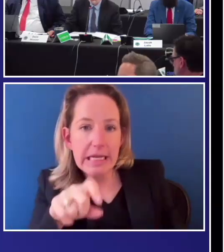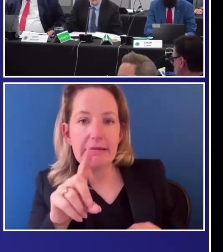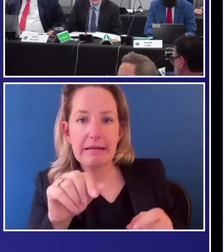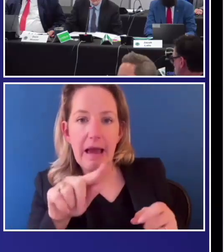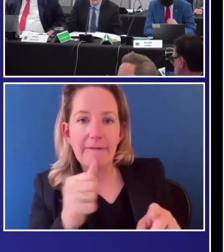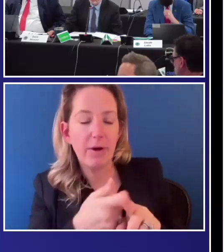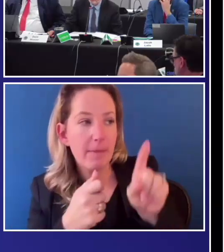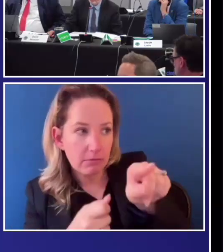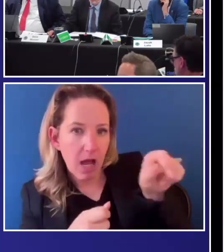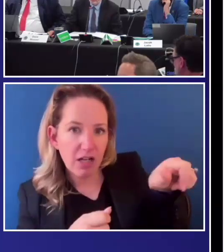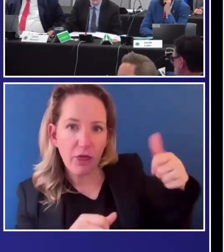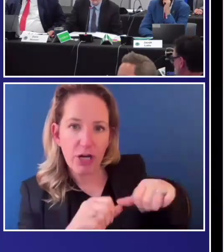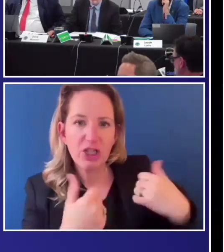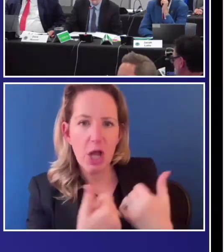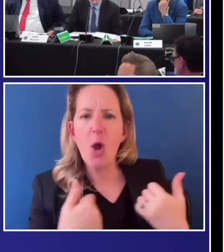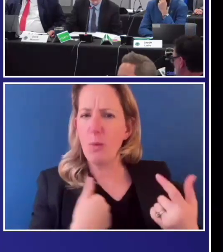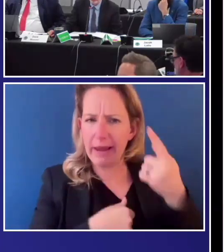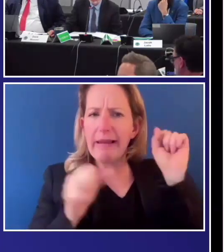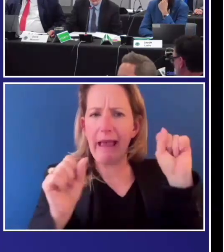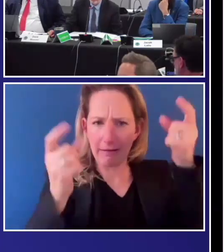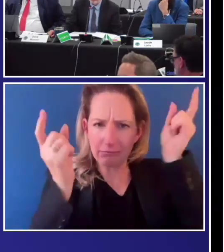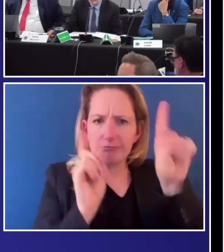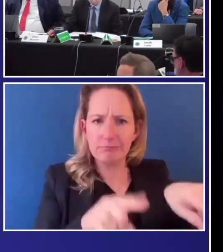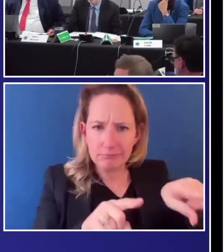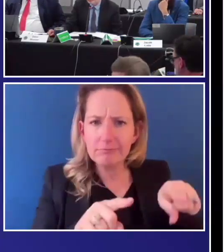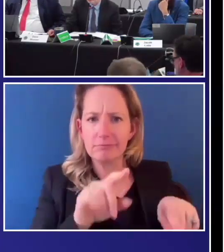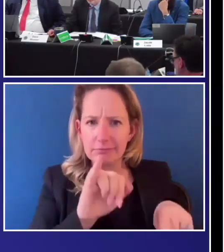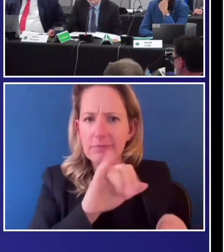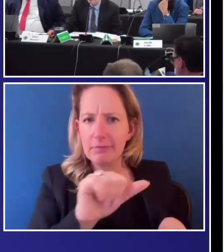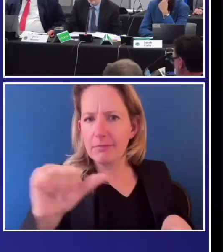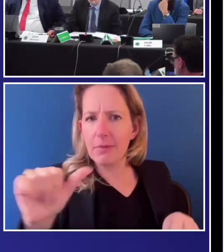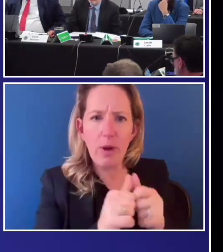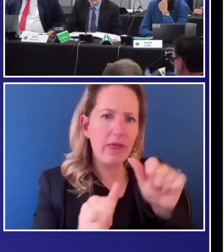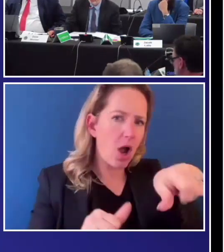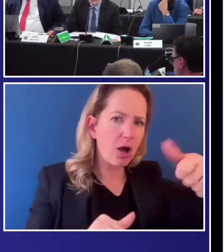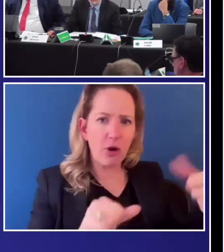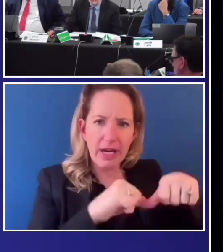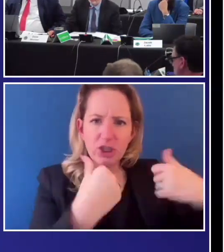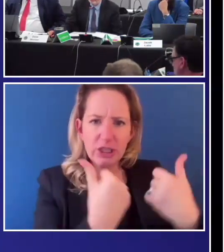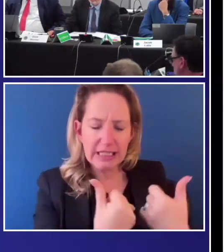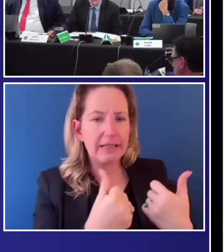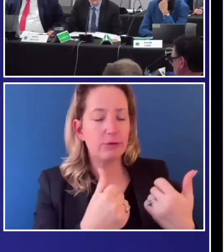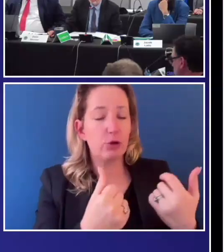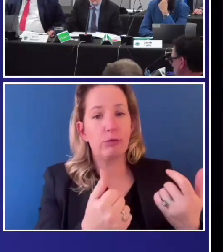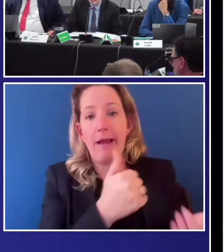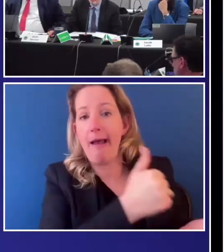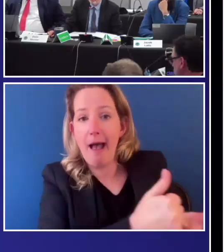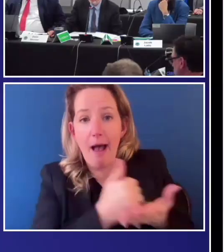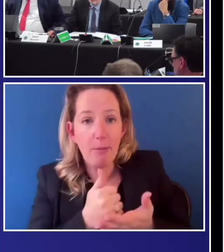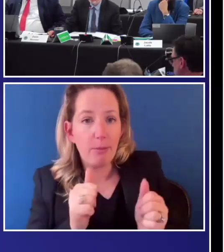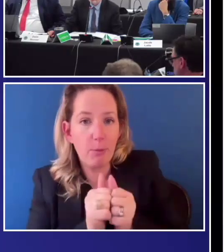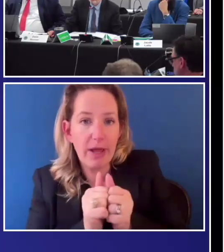into an agreement with another agency to either fill in gaps or for them to be the primary. And to just close the loop, I think the